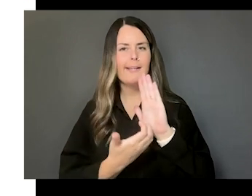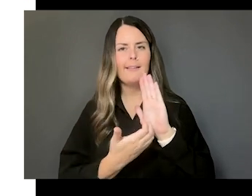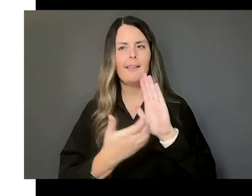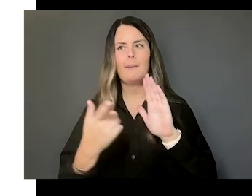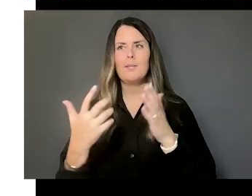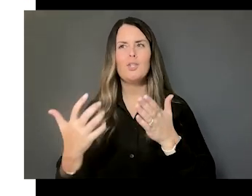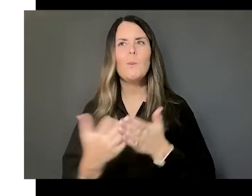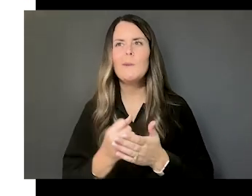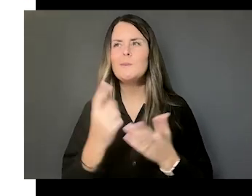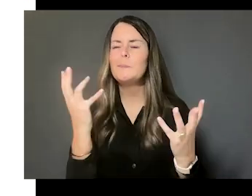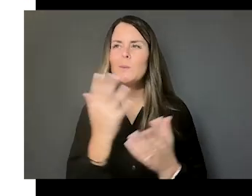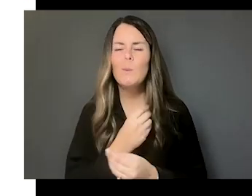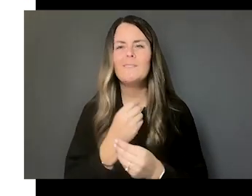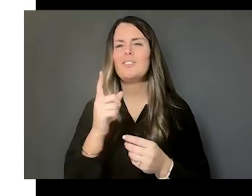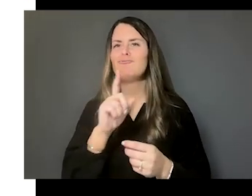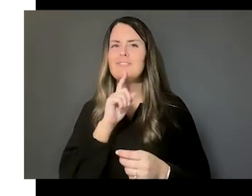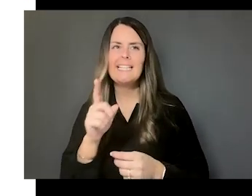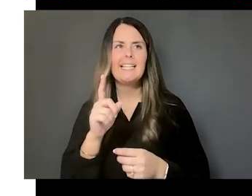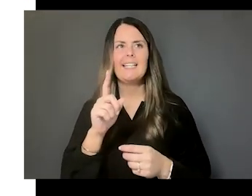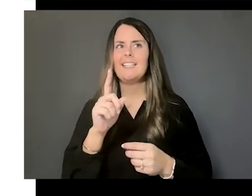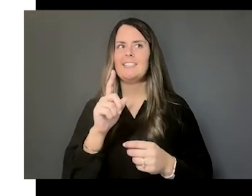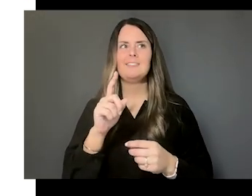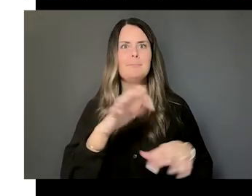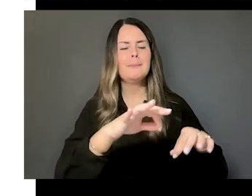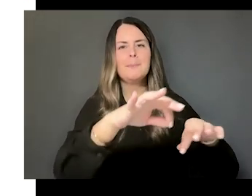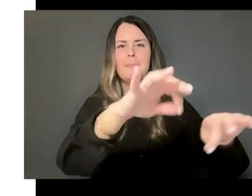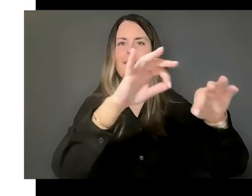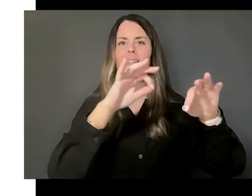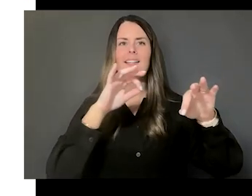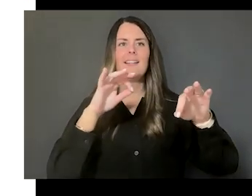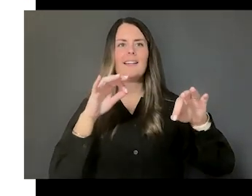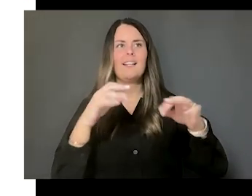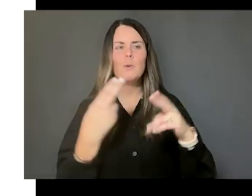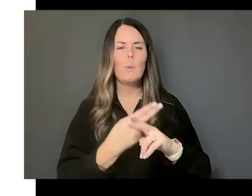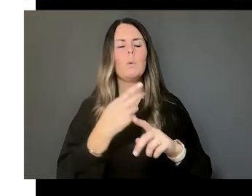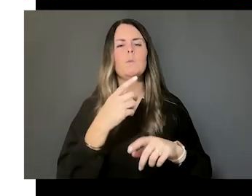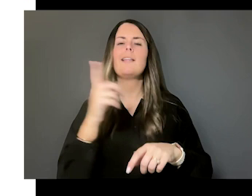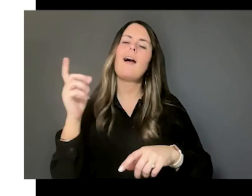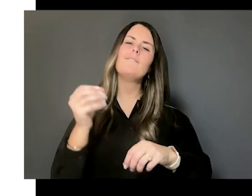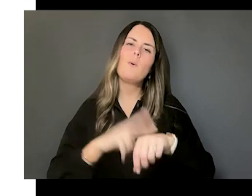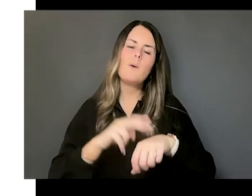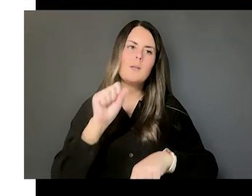They really picked it up. They had work to do to really understand the coherence across series of lessons